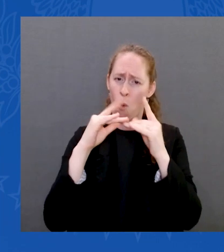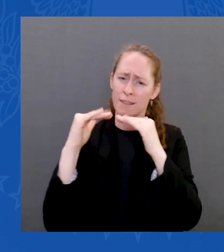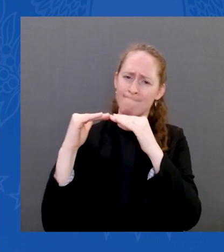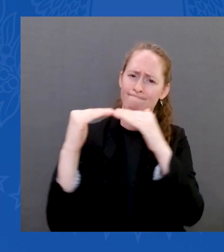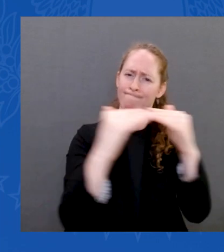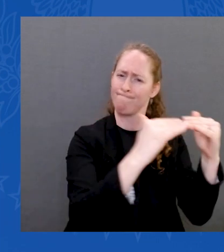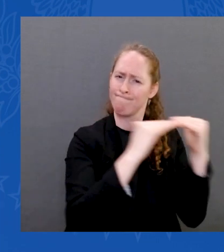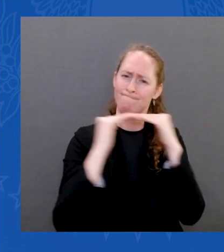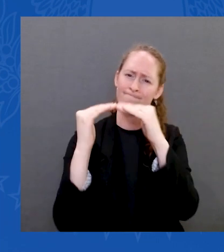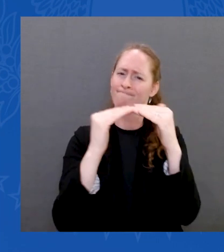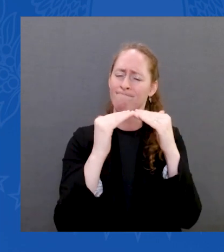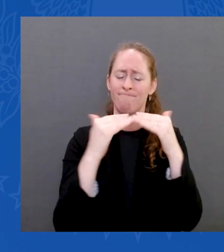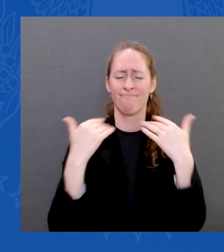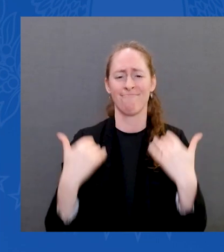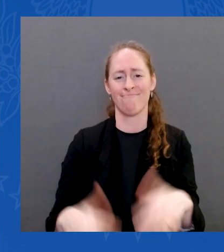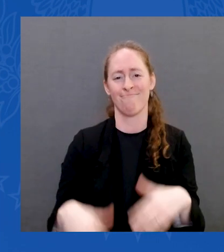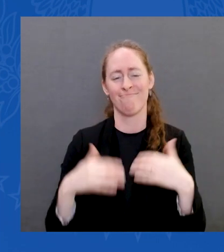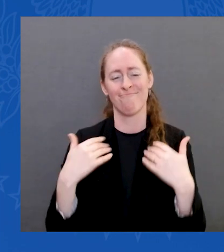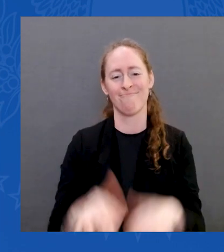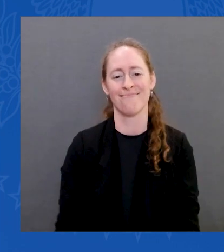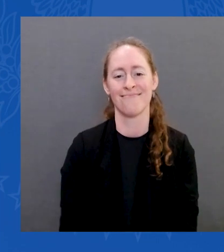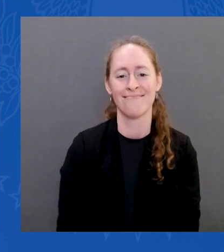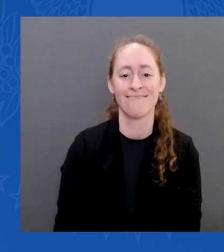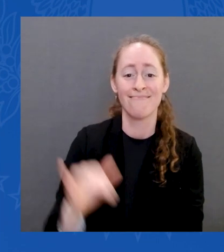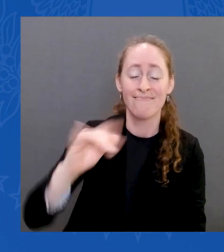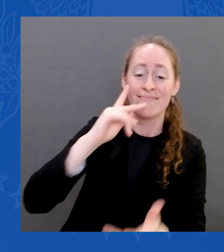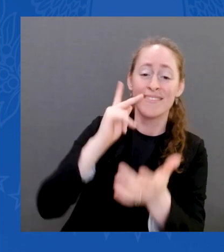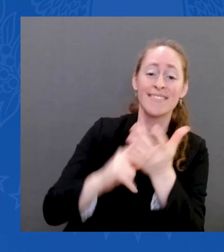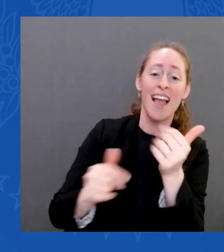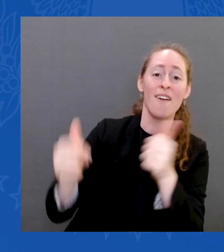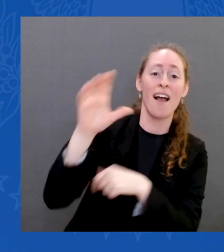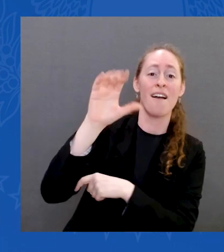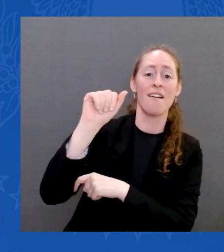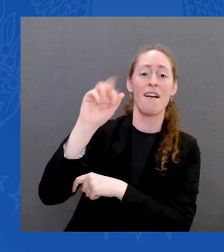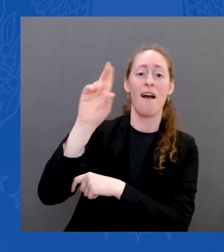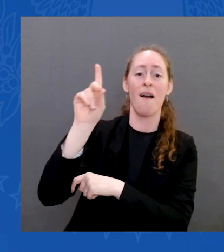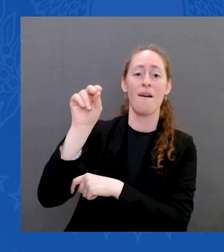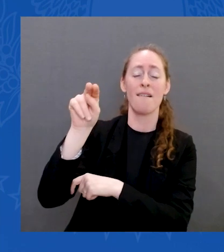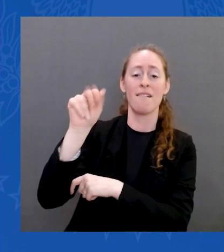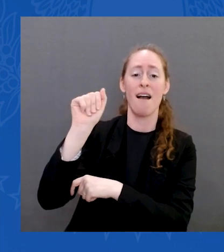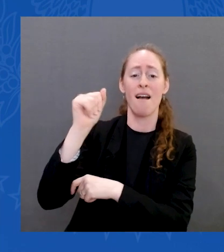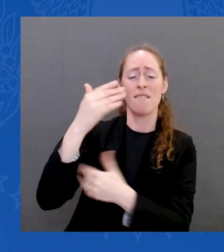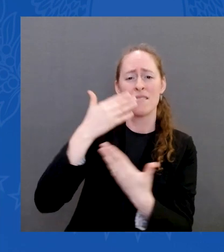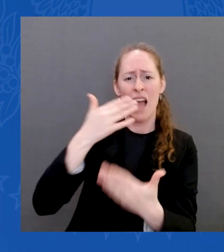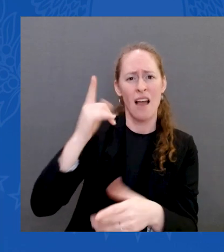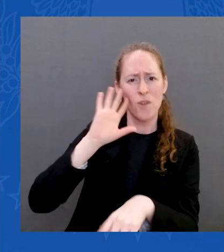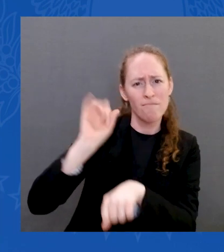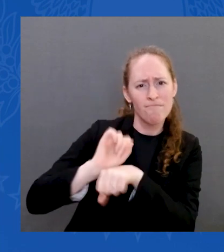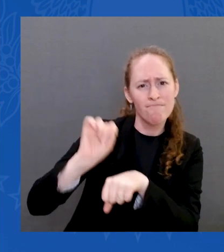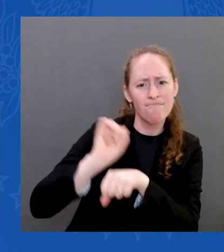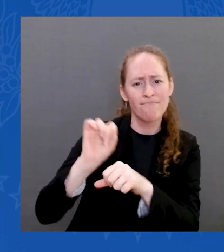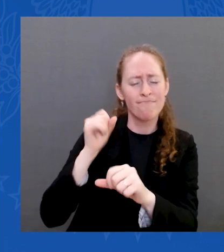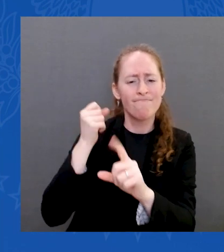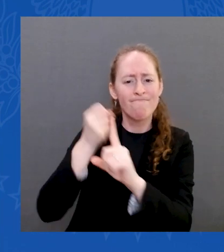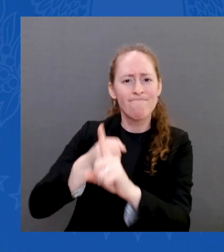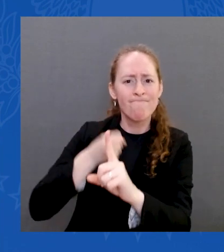Secretary Cardona, thank you for your effort and your service and your leadership to my Ohio delegate.